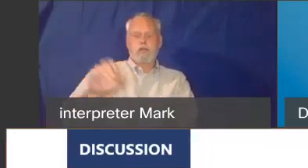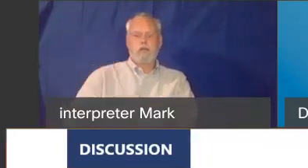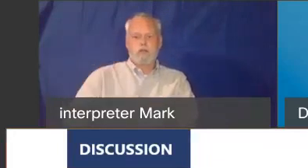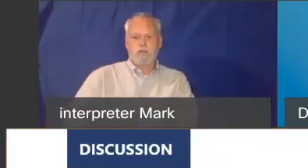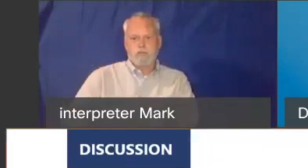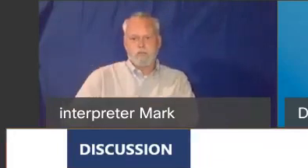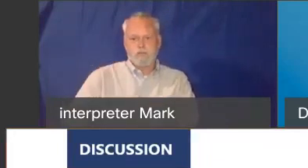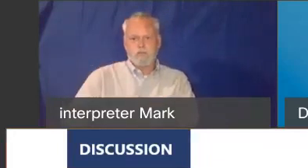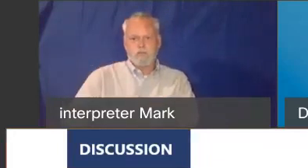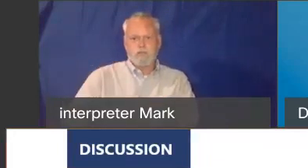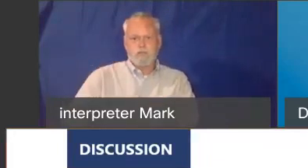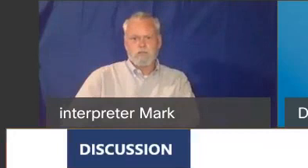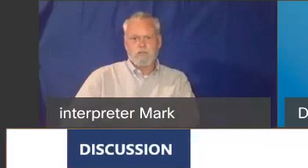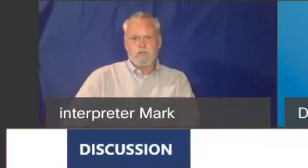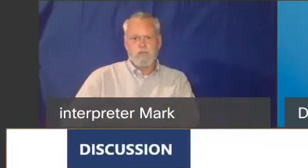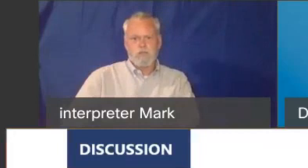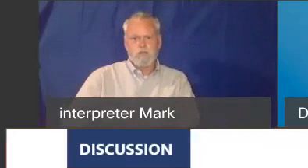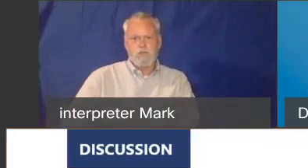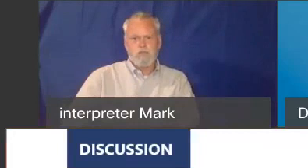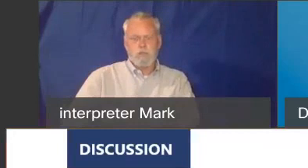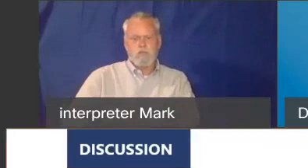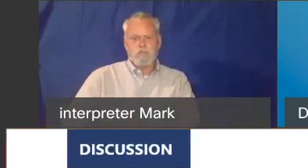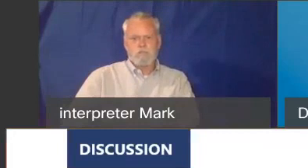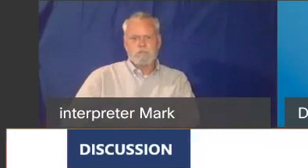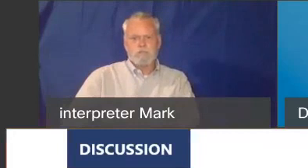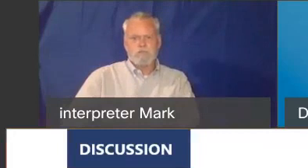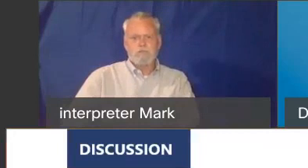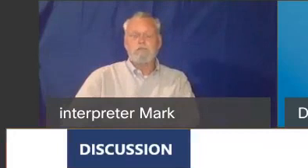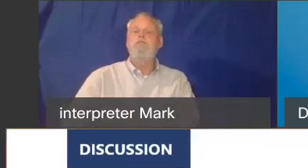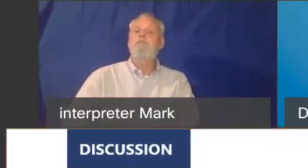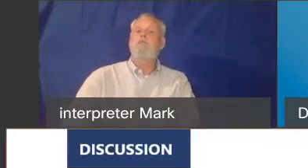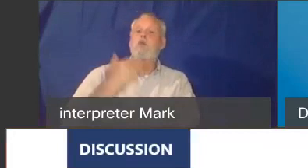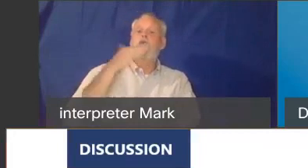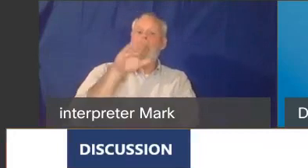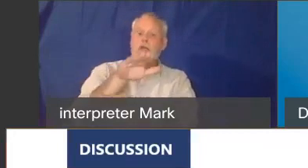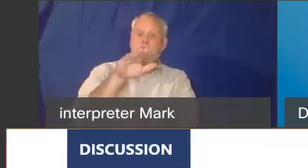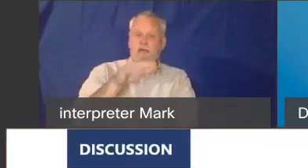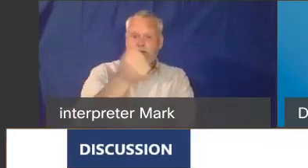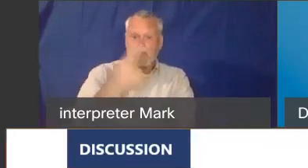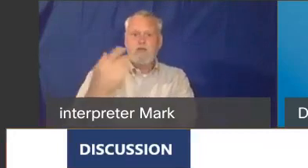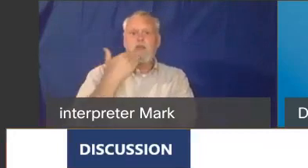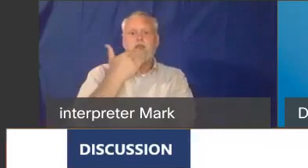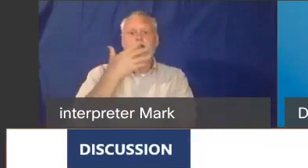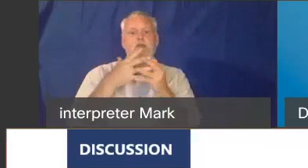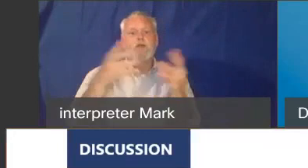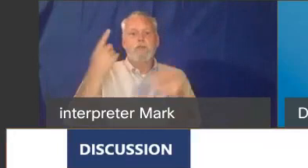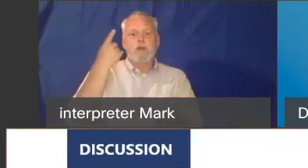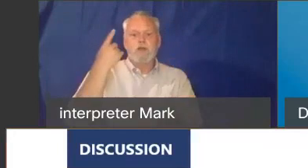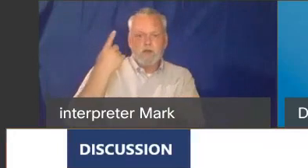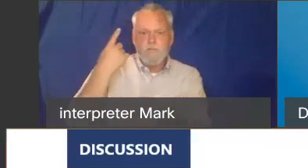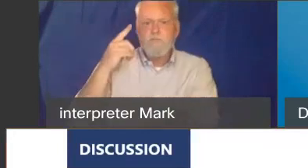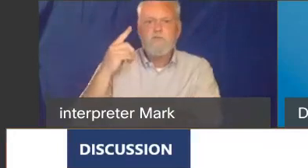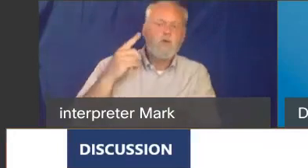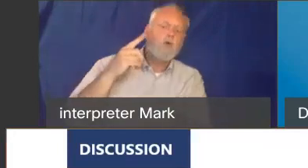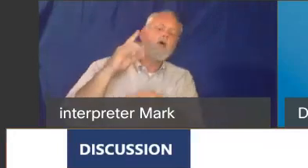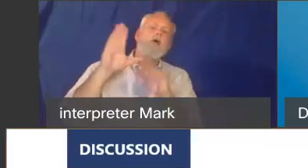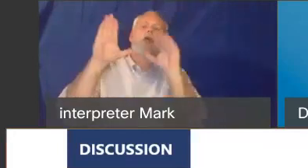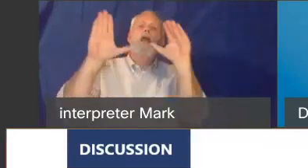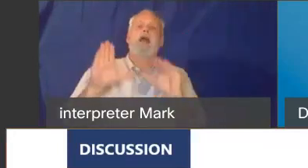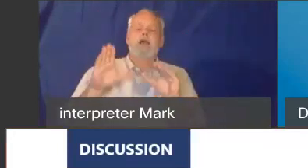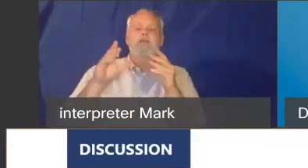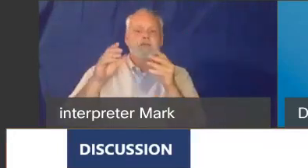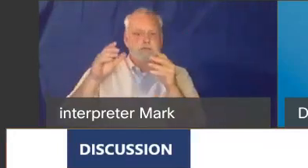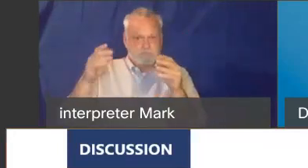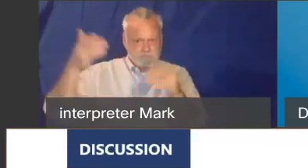Good evening everyone Thank you very much for an excellent presentation. Looks like you're doing a lot of really good work on.